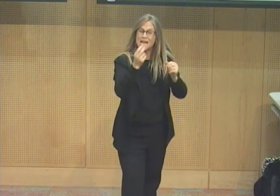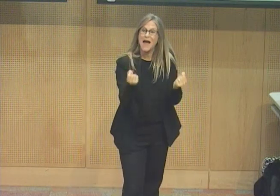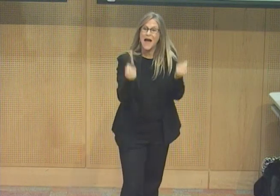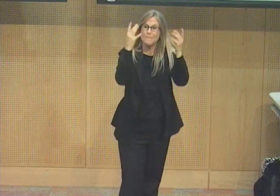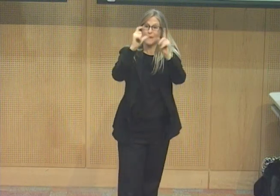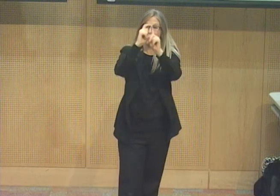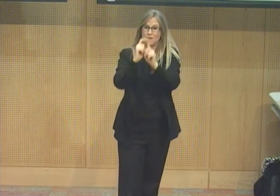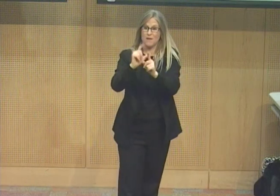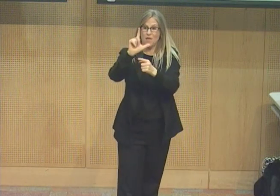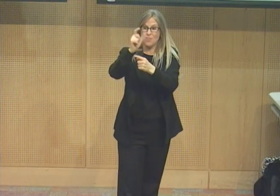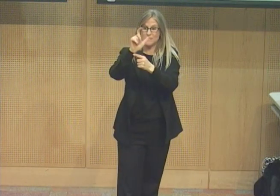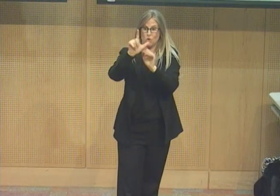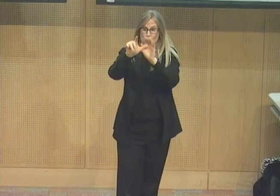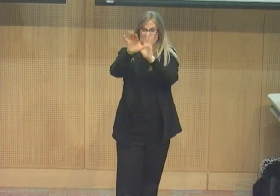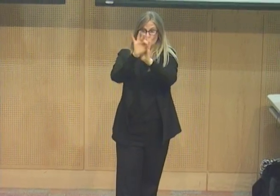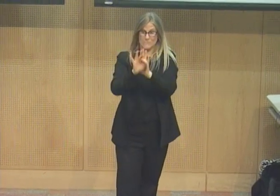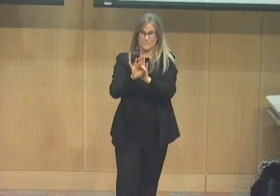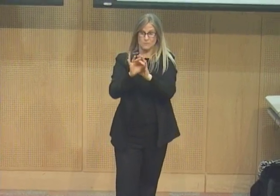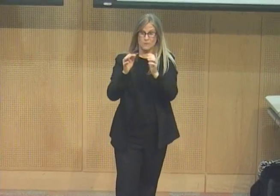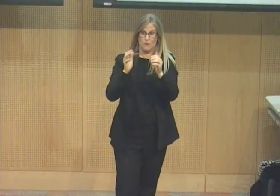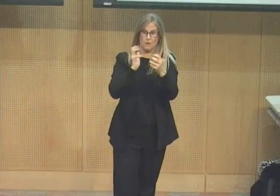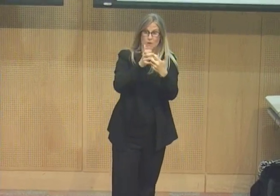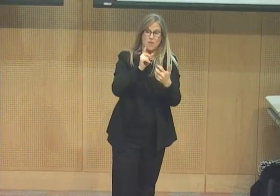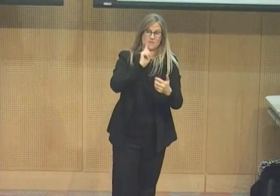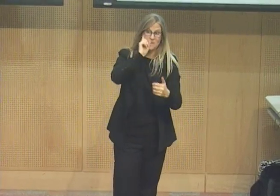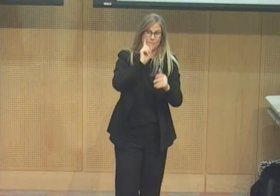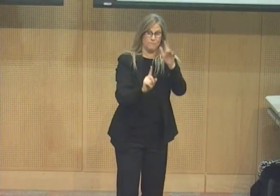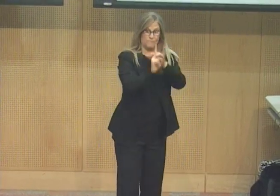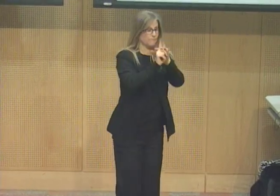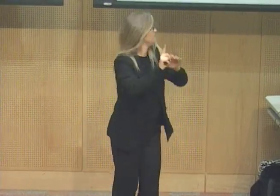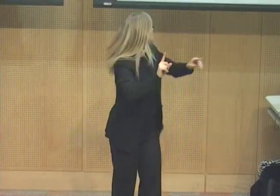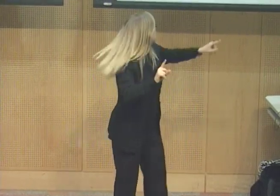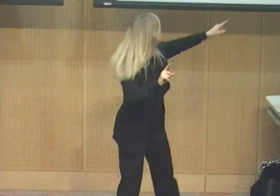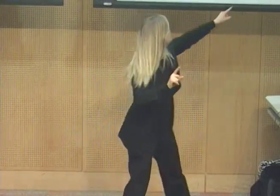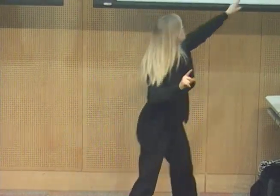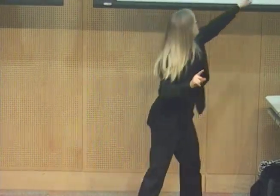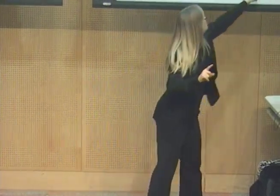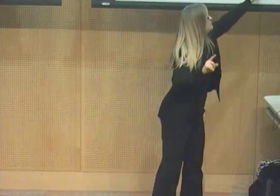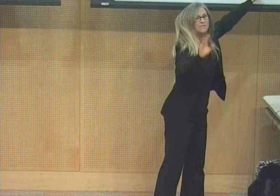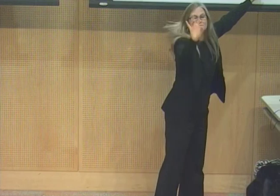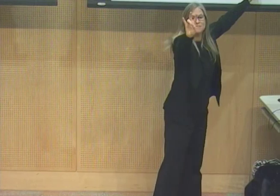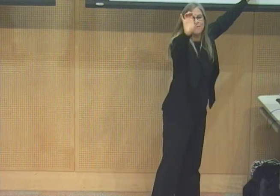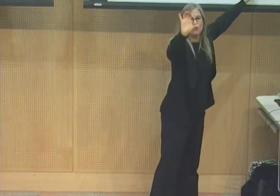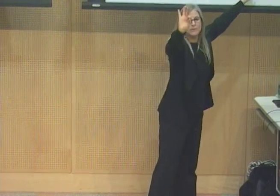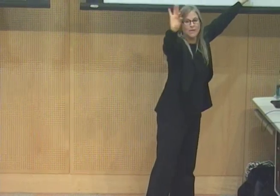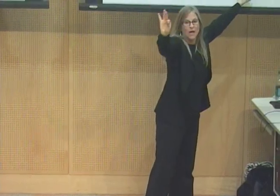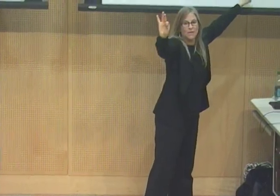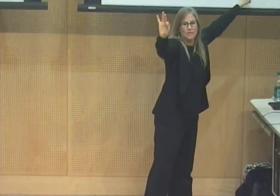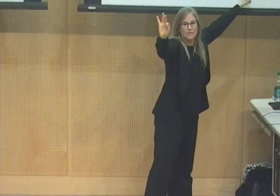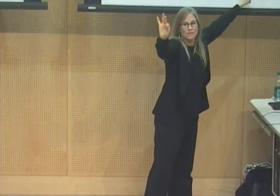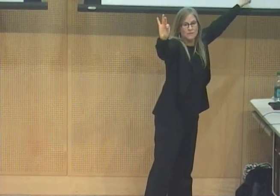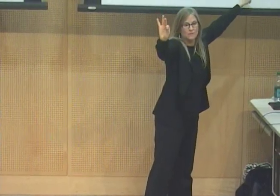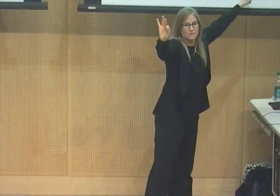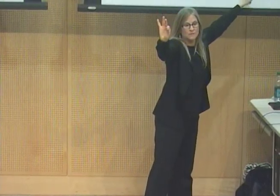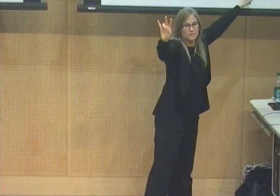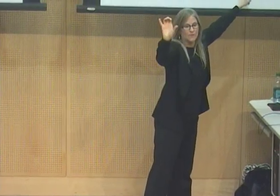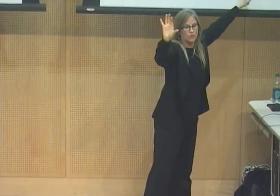And so any of the words in each of those categories talks about that group of people. You'll see at the bottom, a total word count,